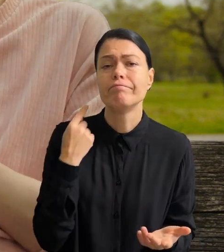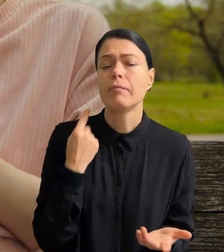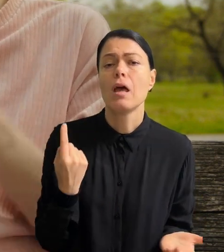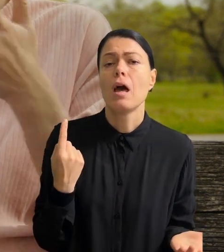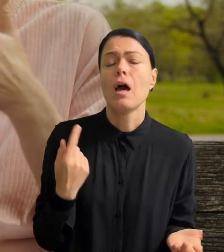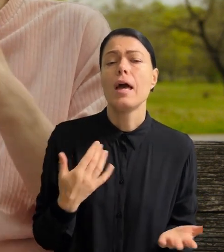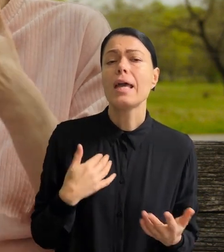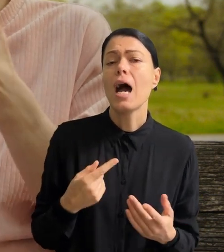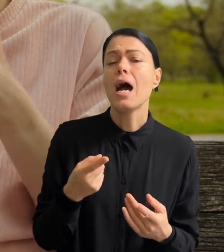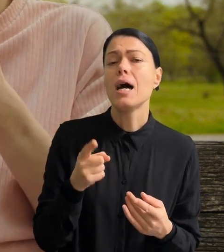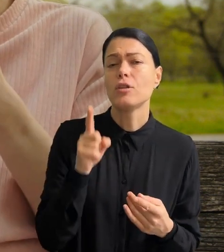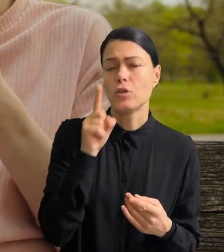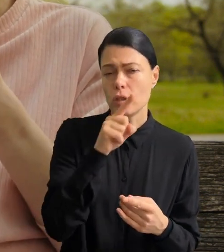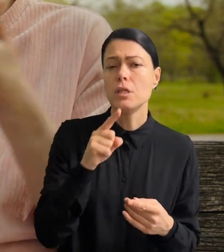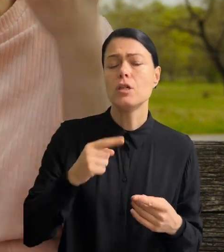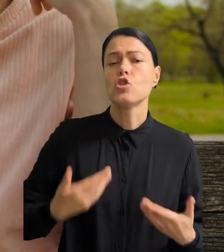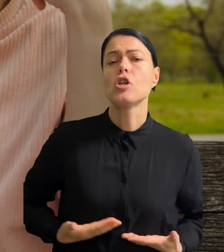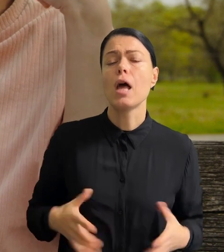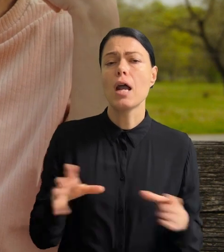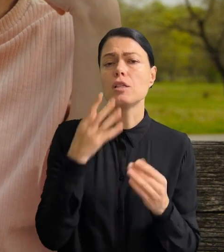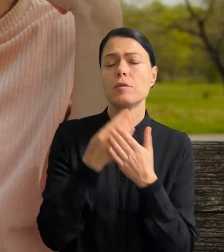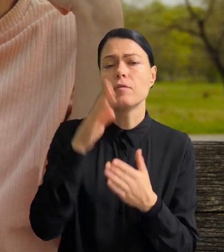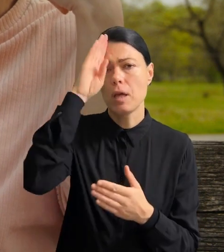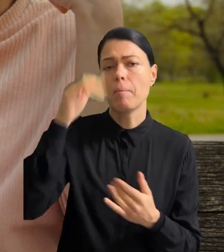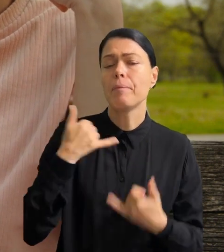At that time, I was living with my partner. He then called the driver.